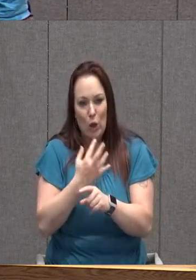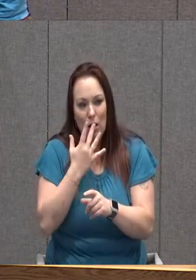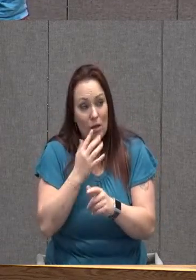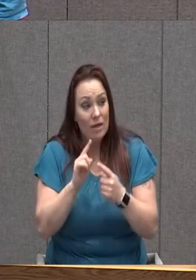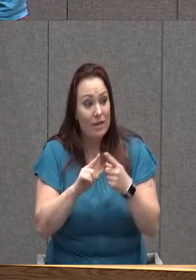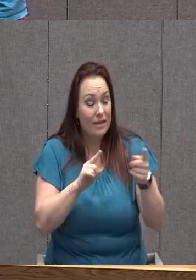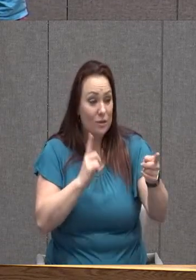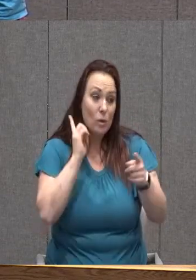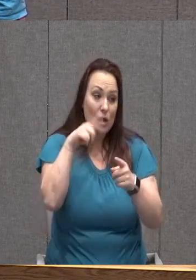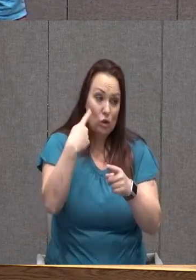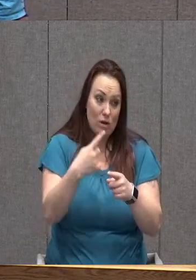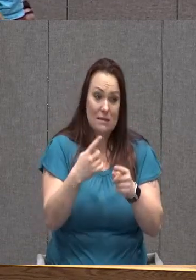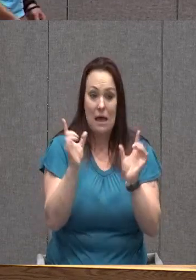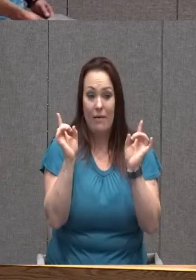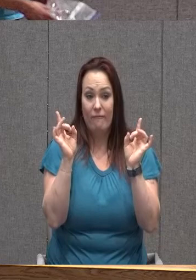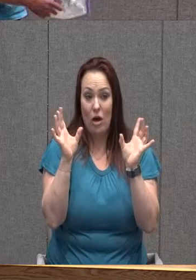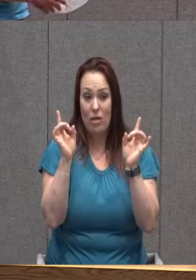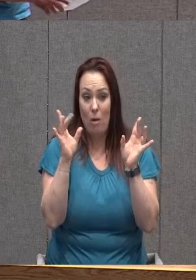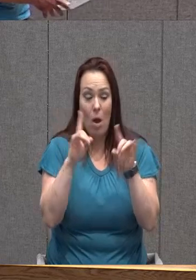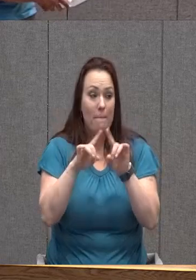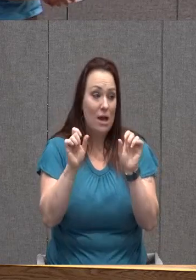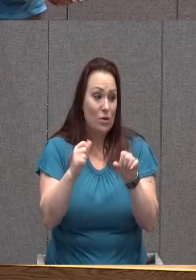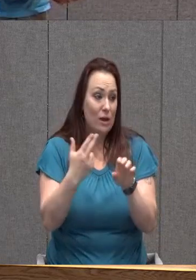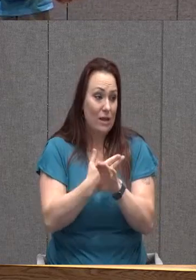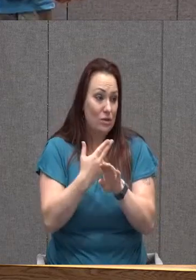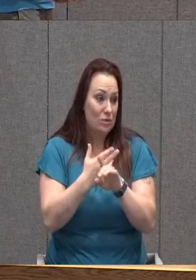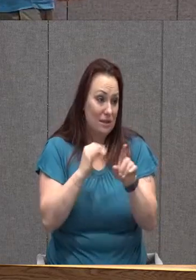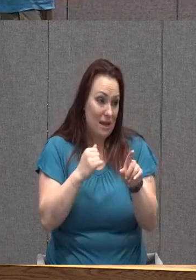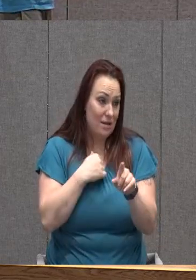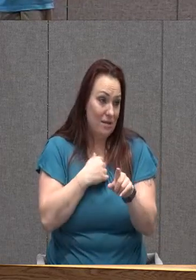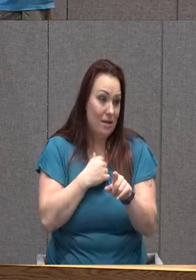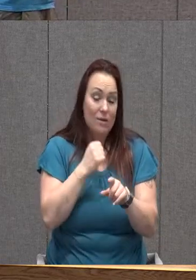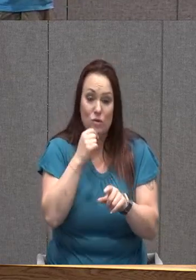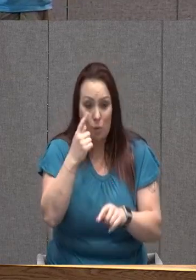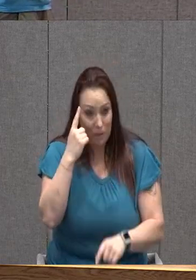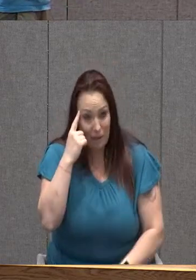but this might be an object that you could also use, I don't think I, I don't think